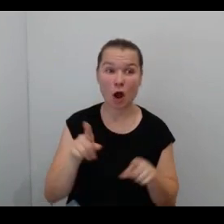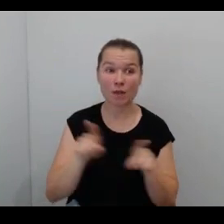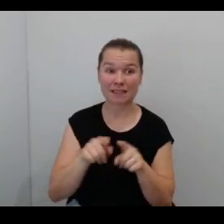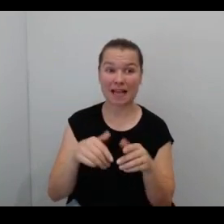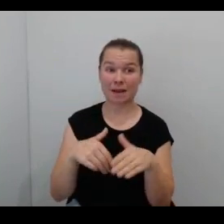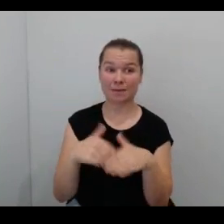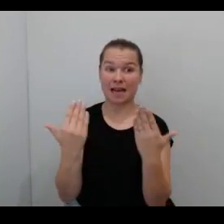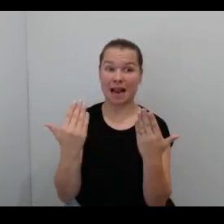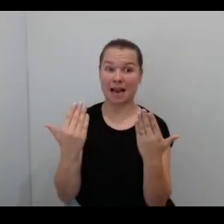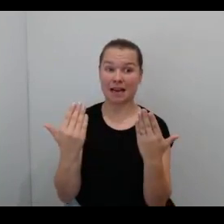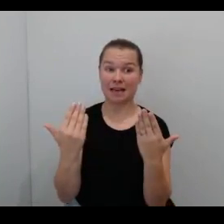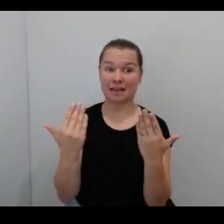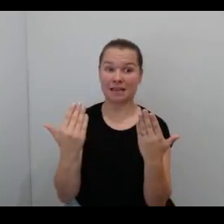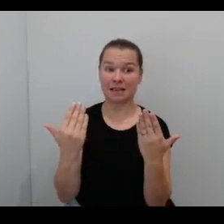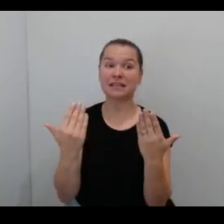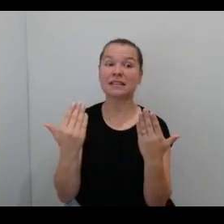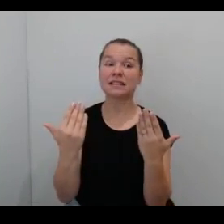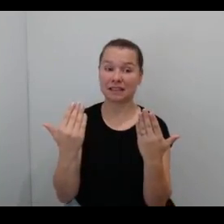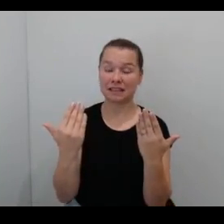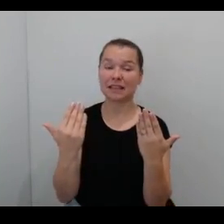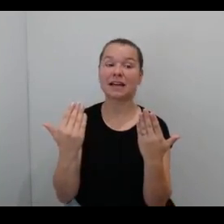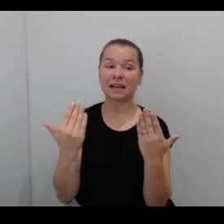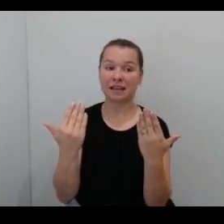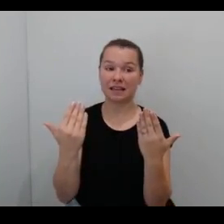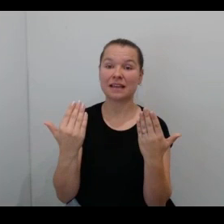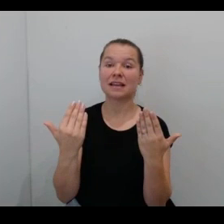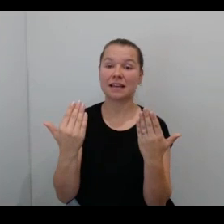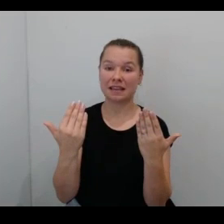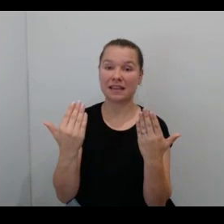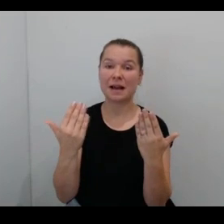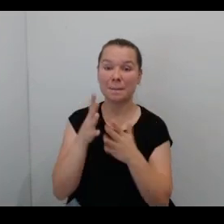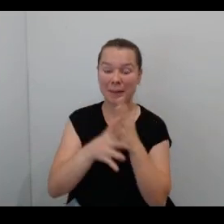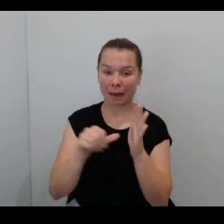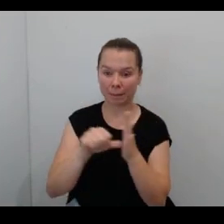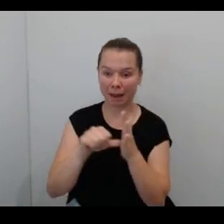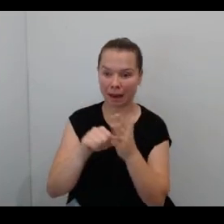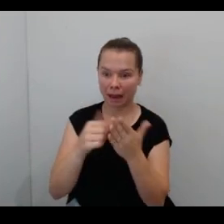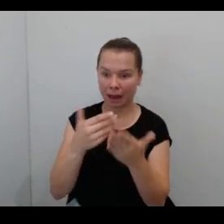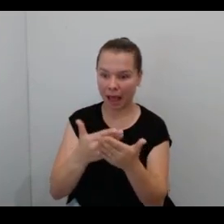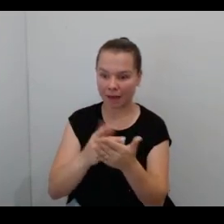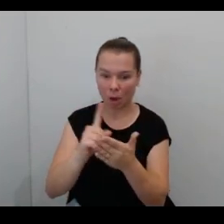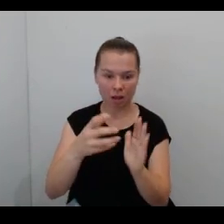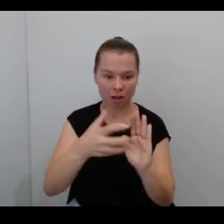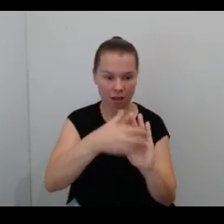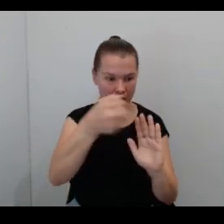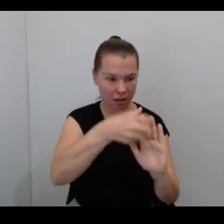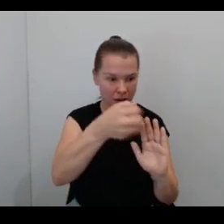That doesn't leave a whole lot of money for anything else really.